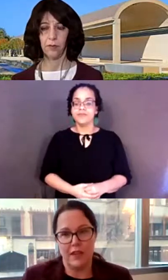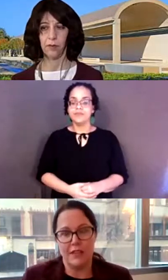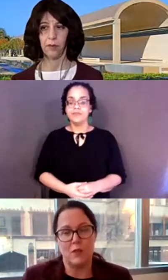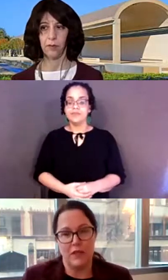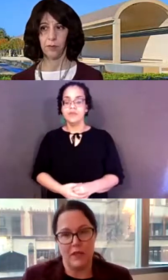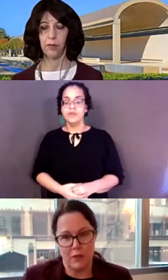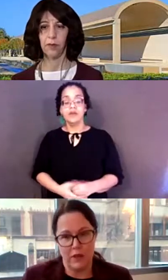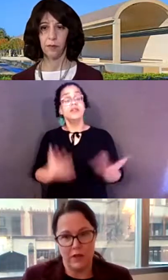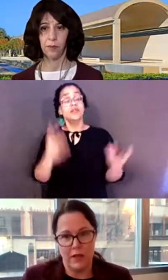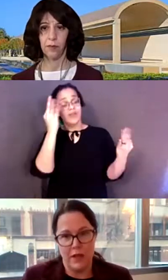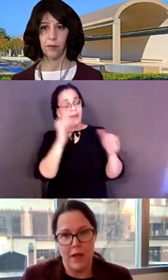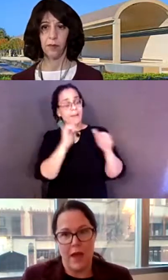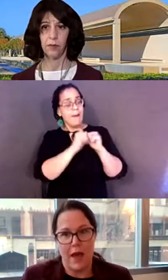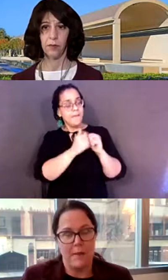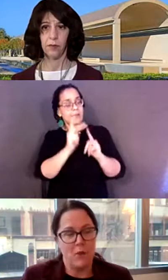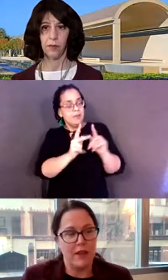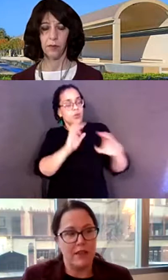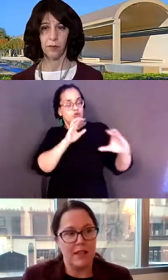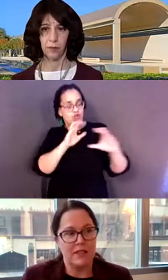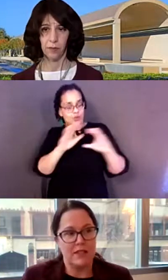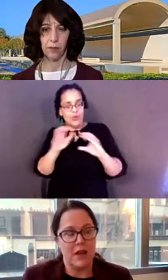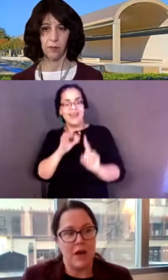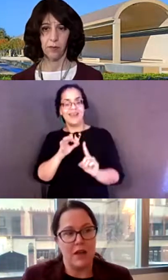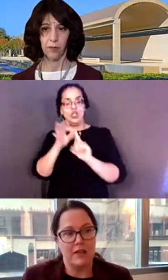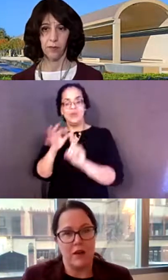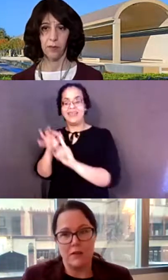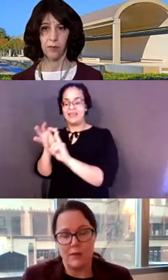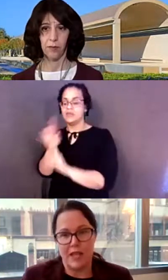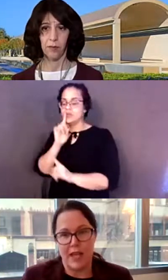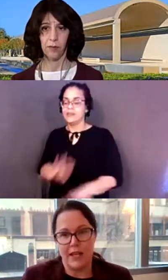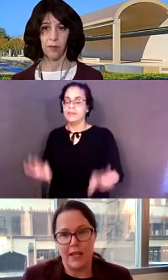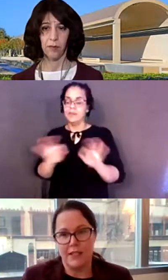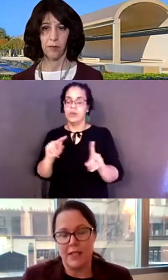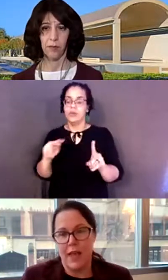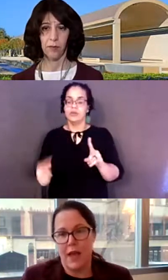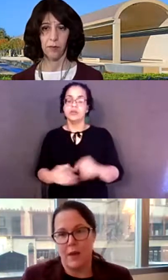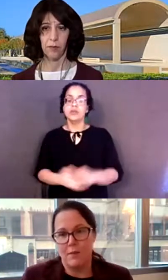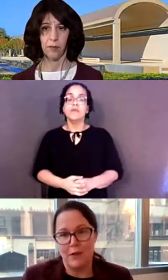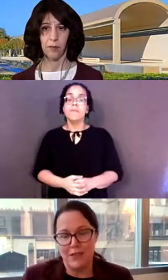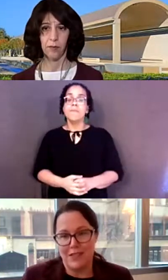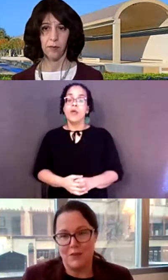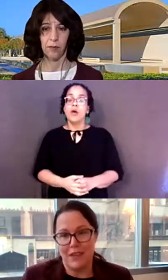is really important. One of the things that's up on DRO's